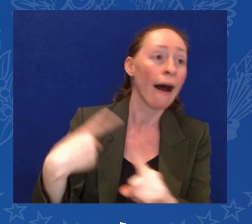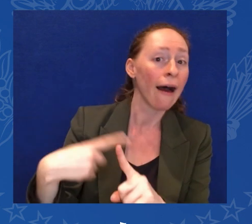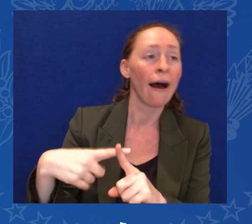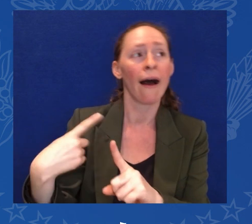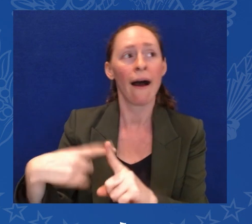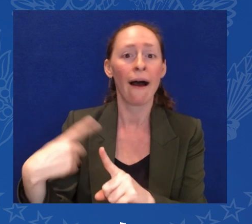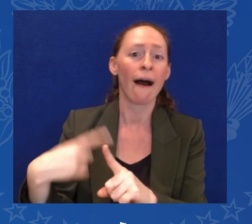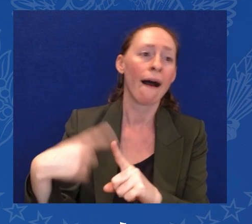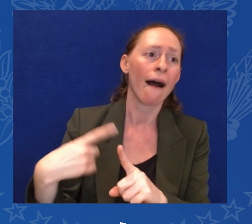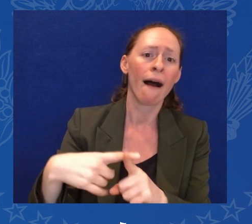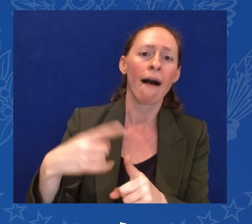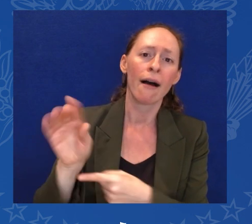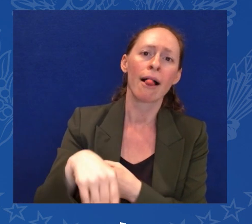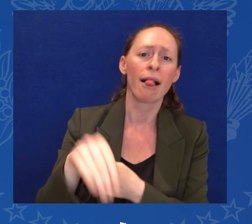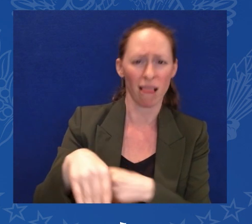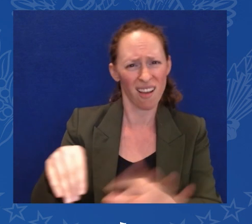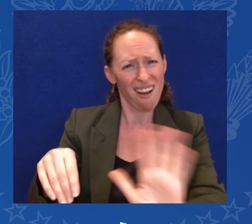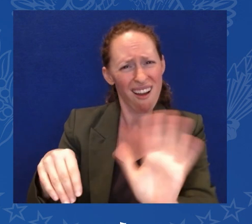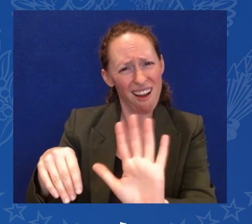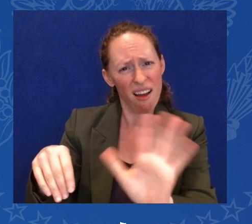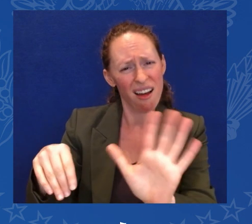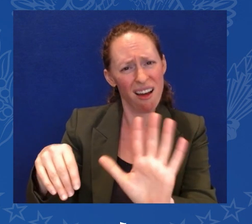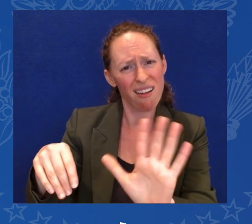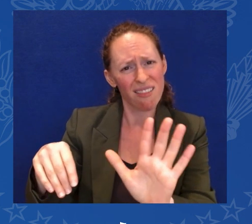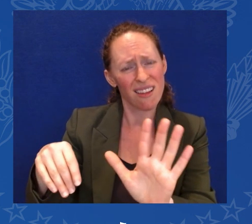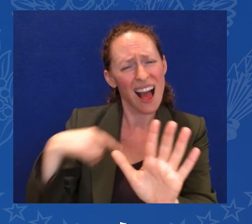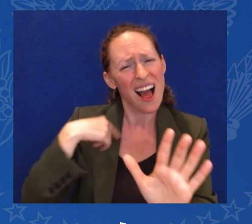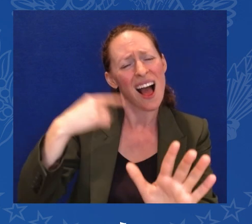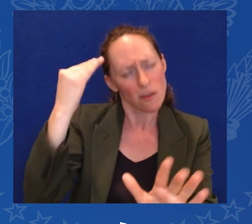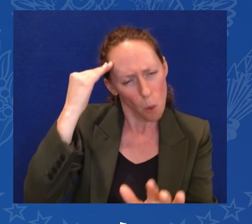We're going to continue to make progress. And it's already being made.